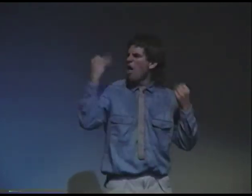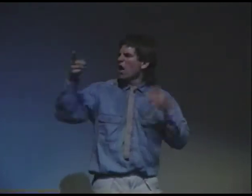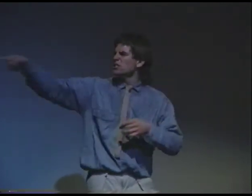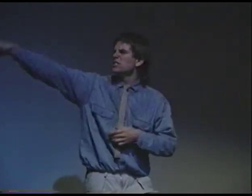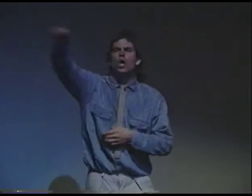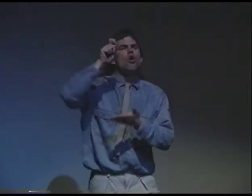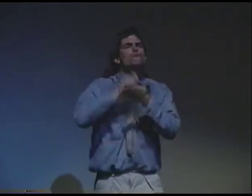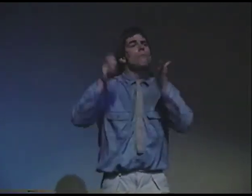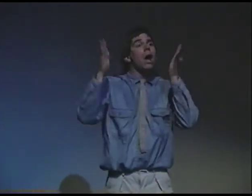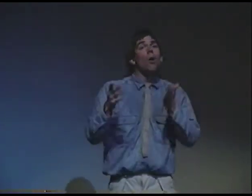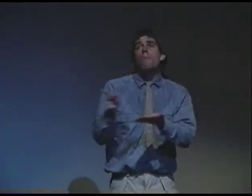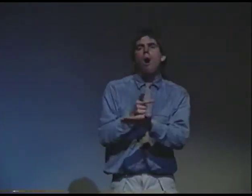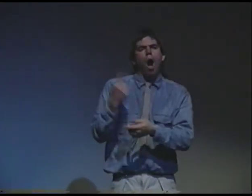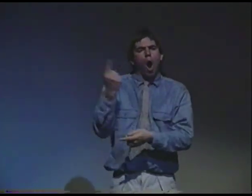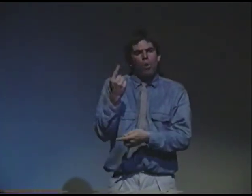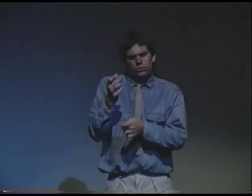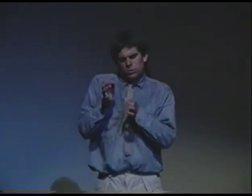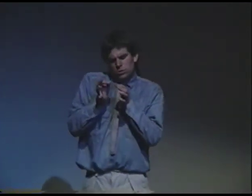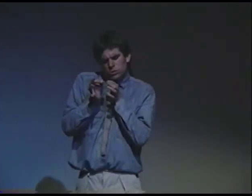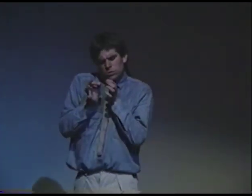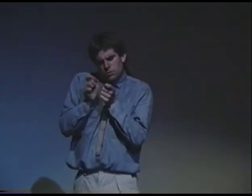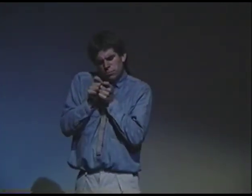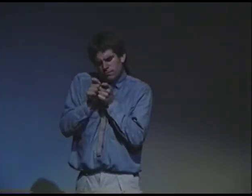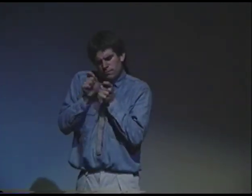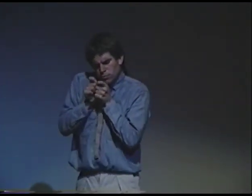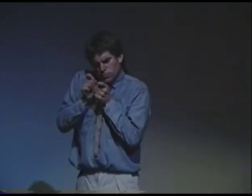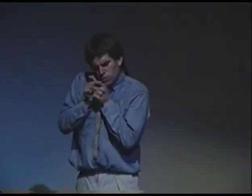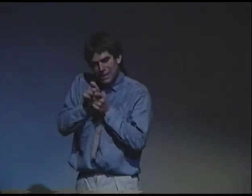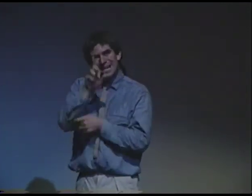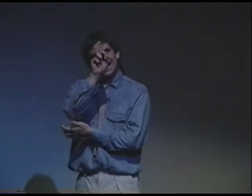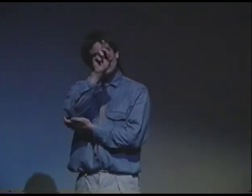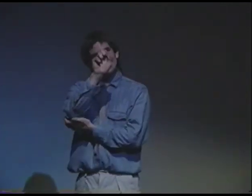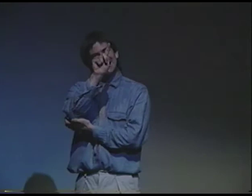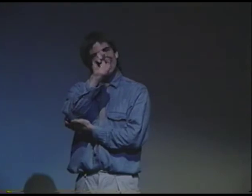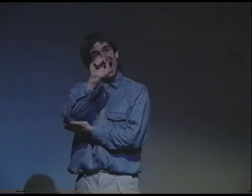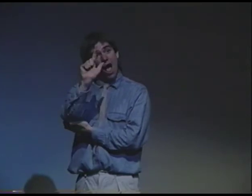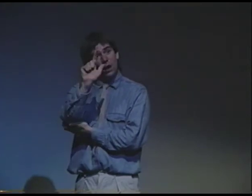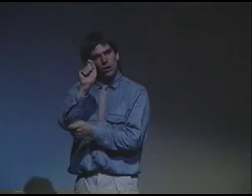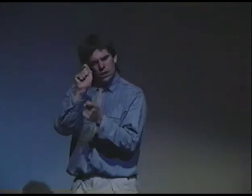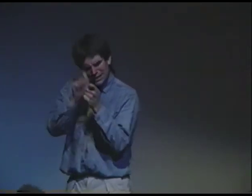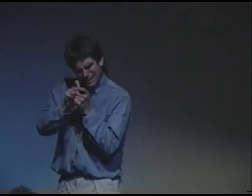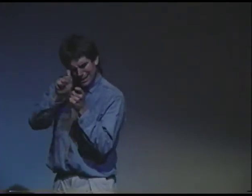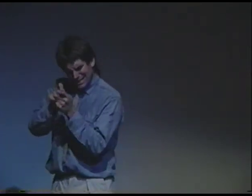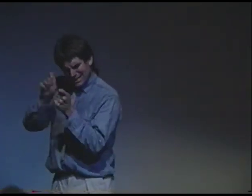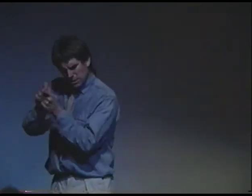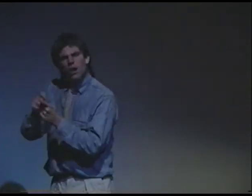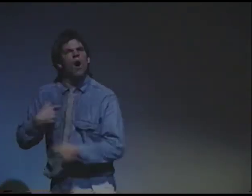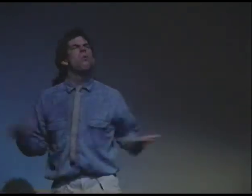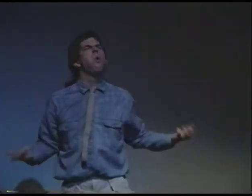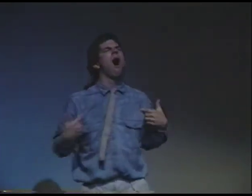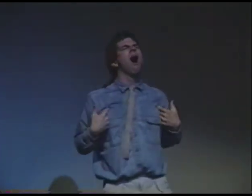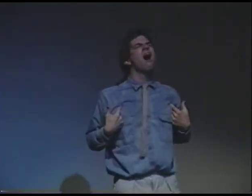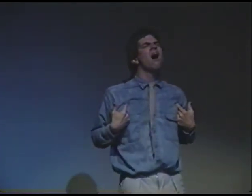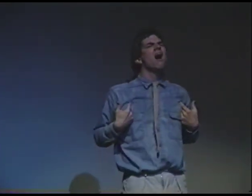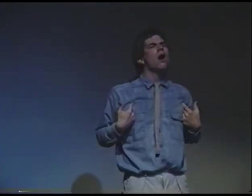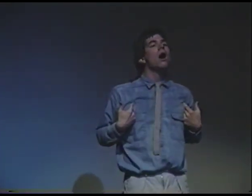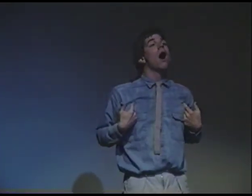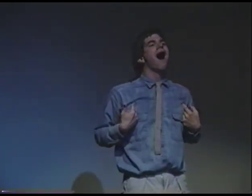OK, now written poem has a lot of details in it.